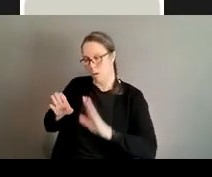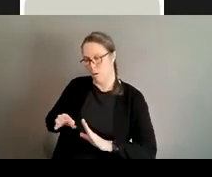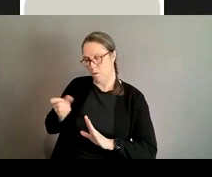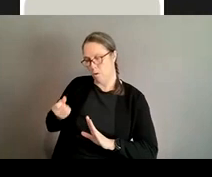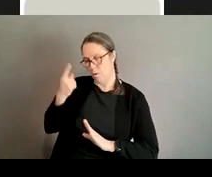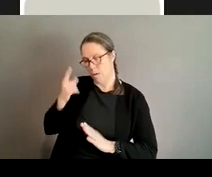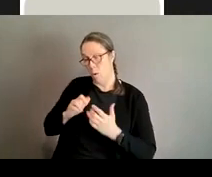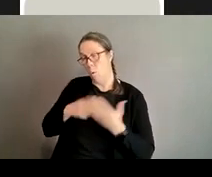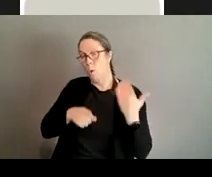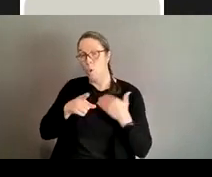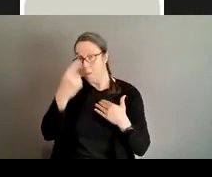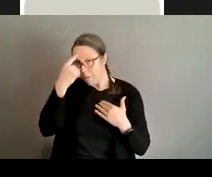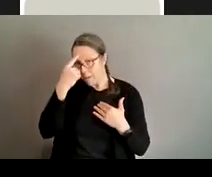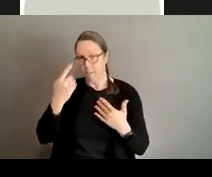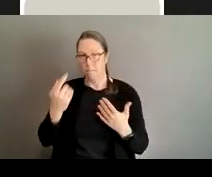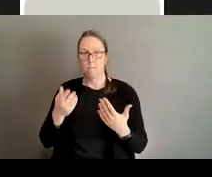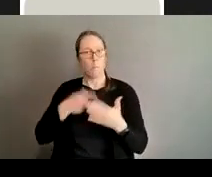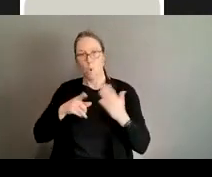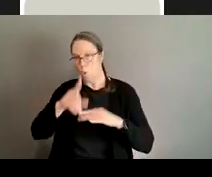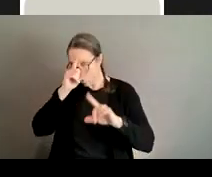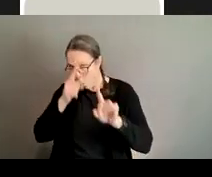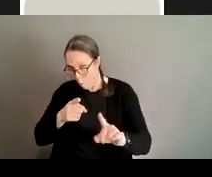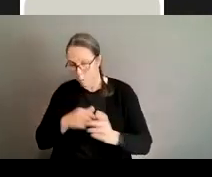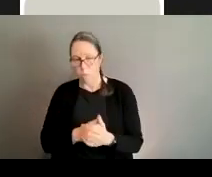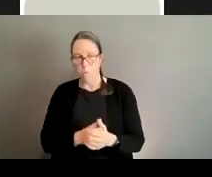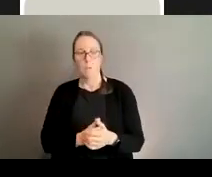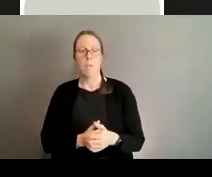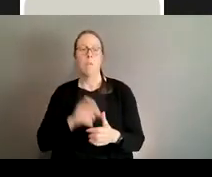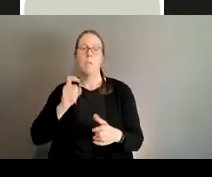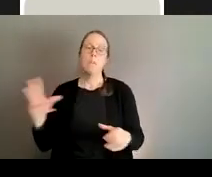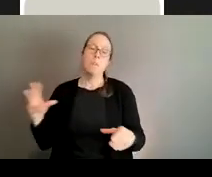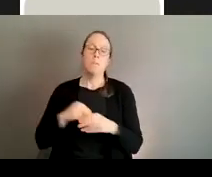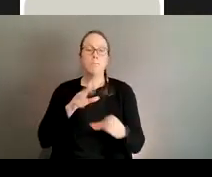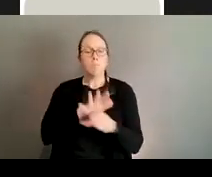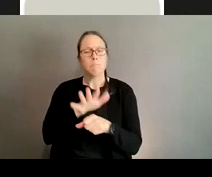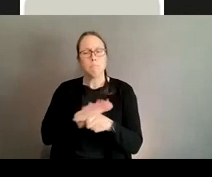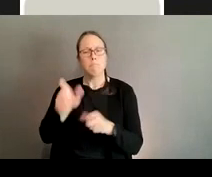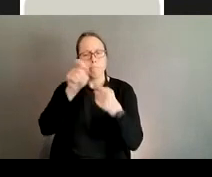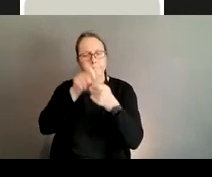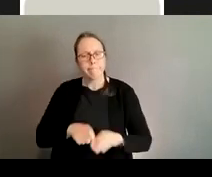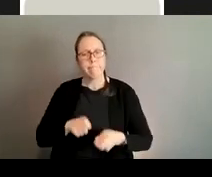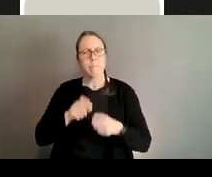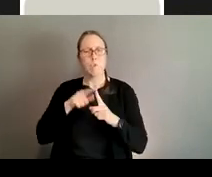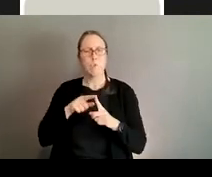after. And that you include enough detail to confirm the workability of the session.